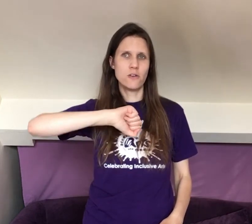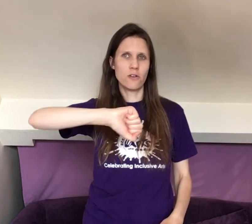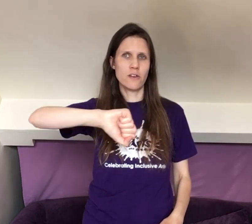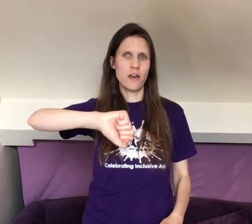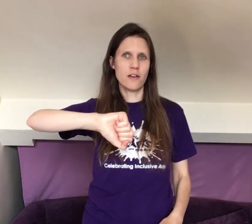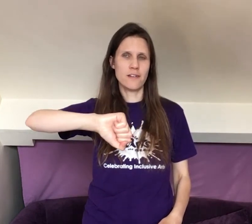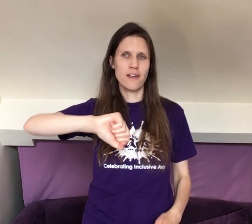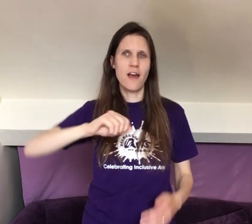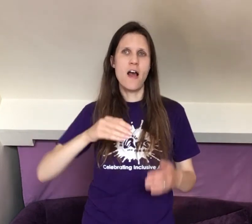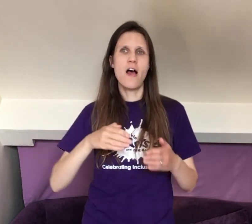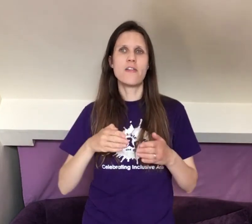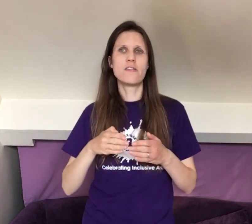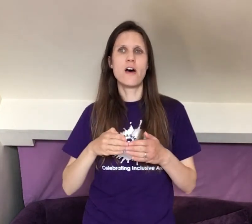Your turn.